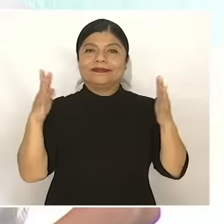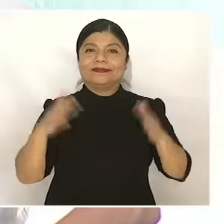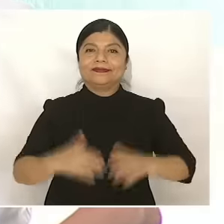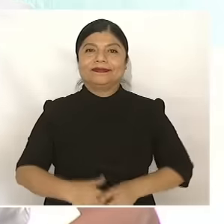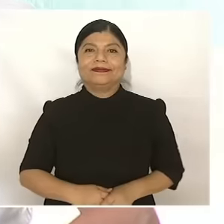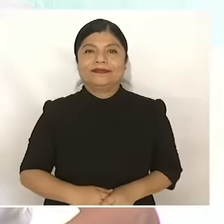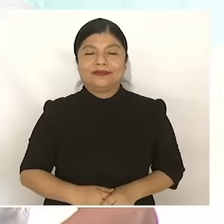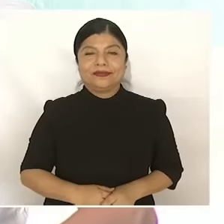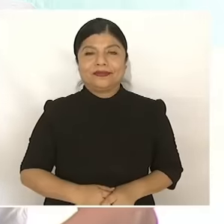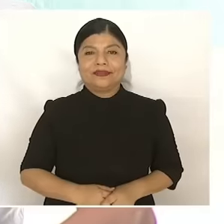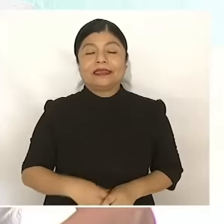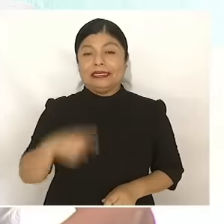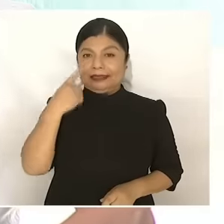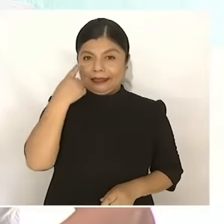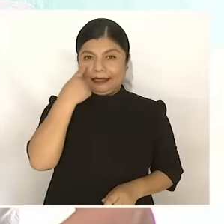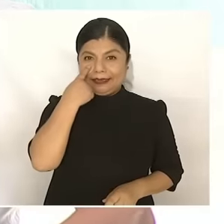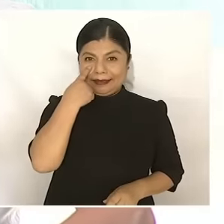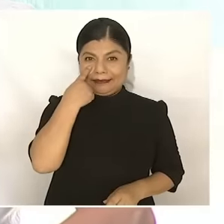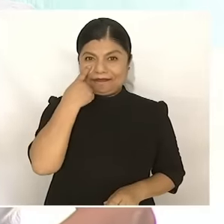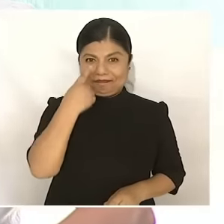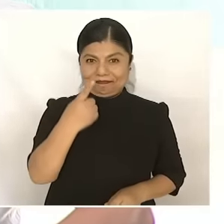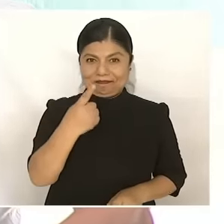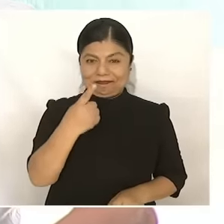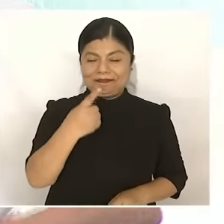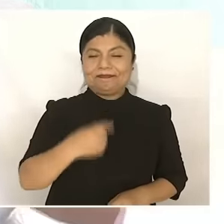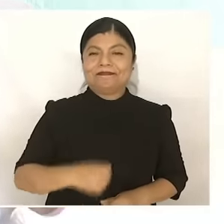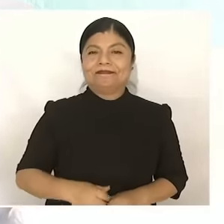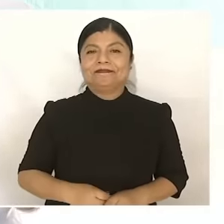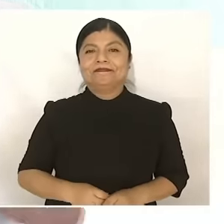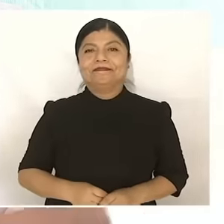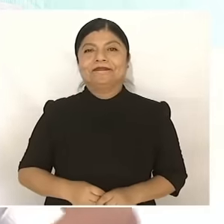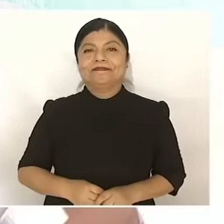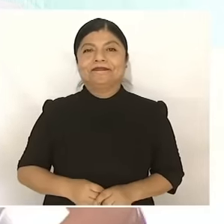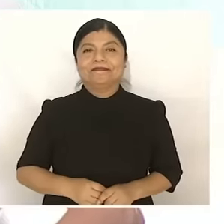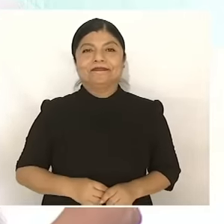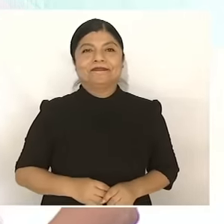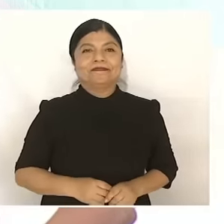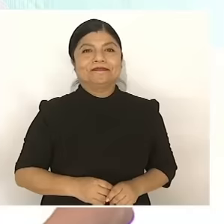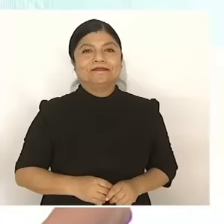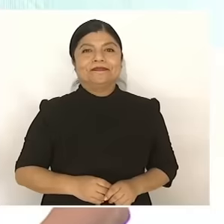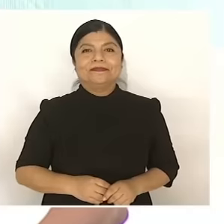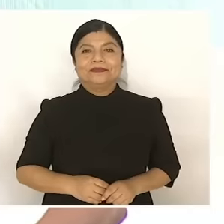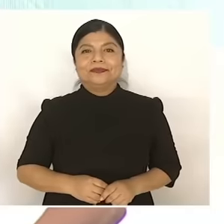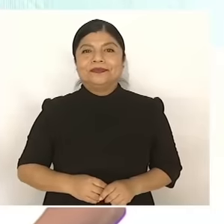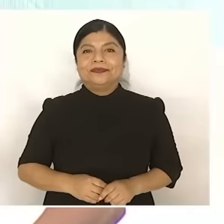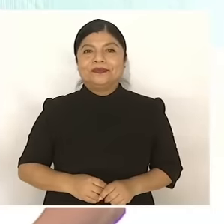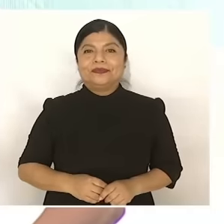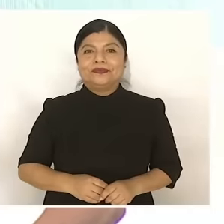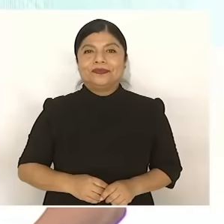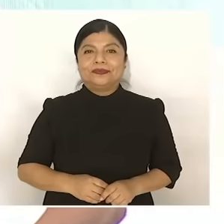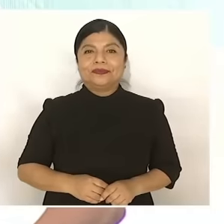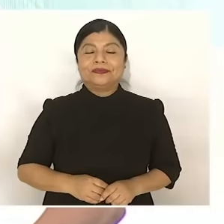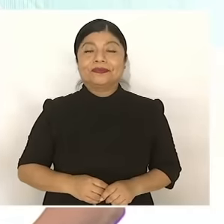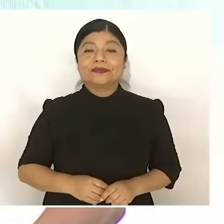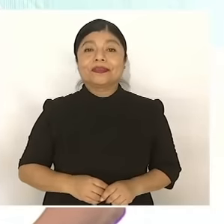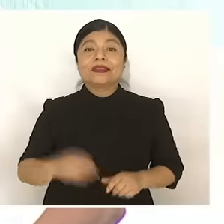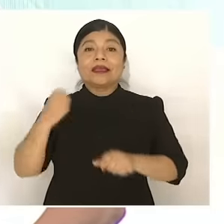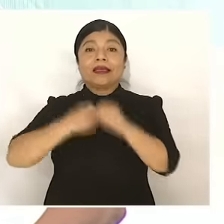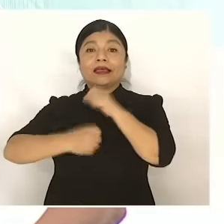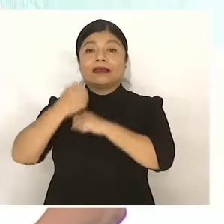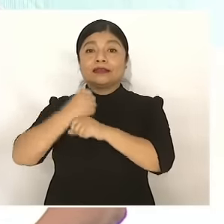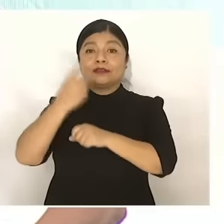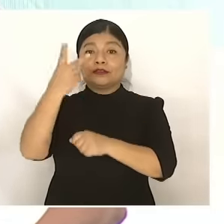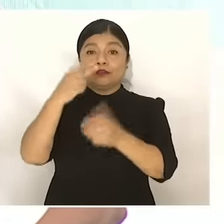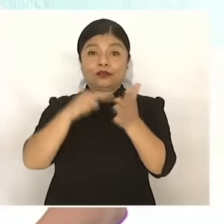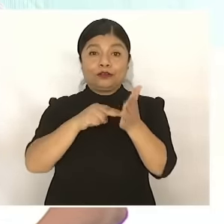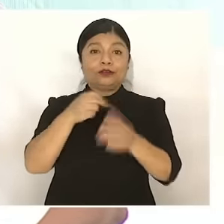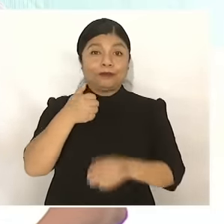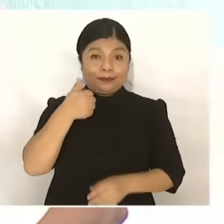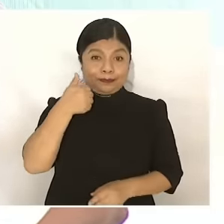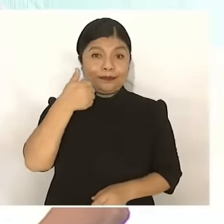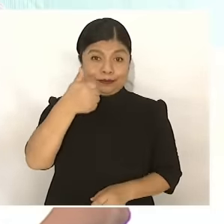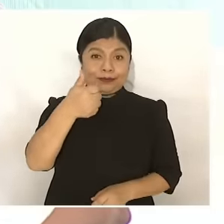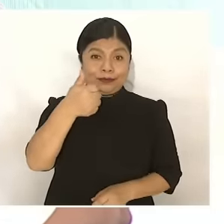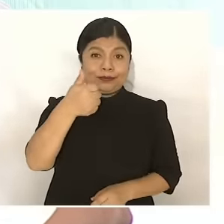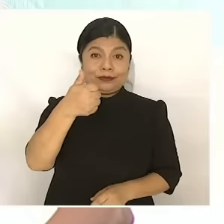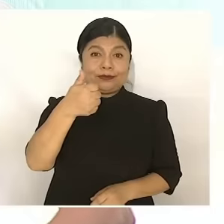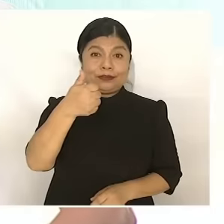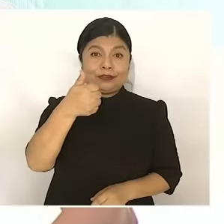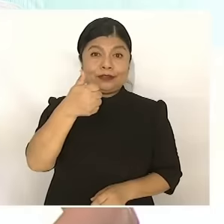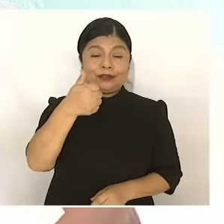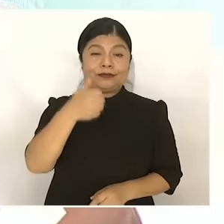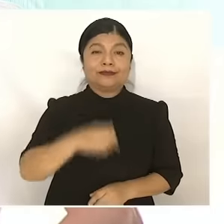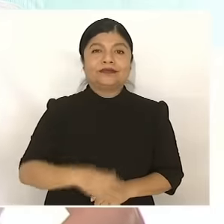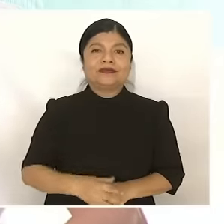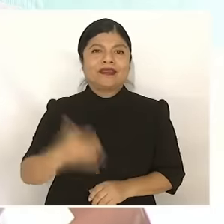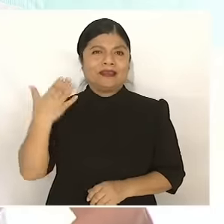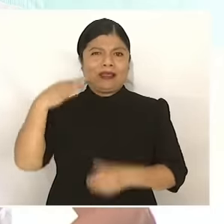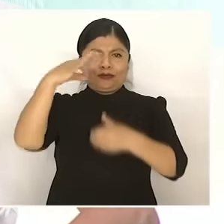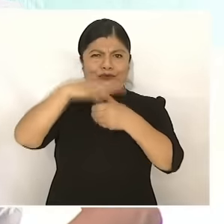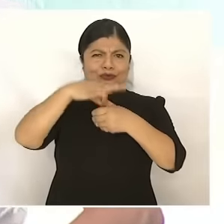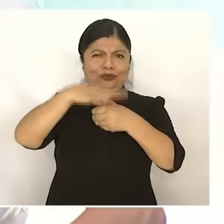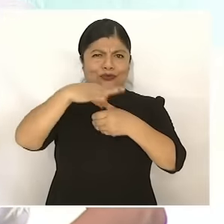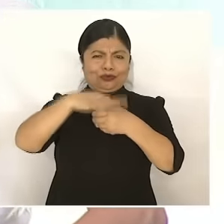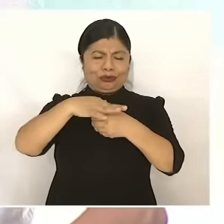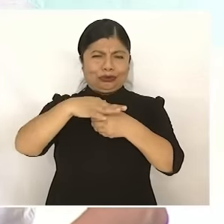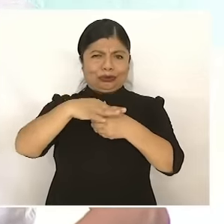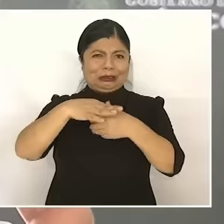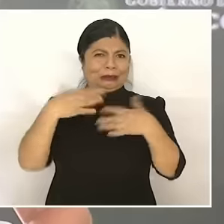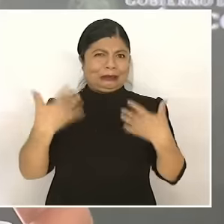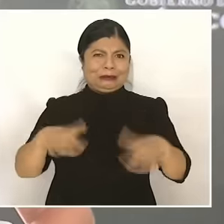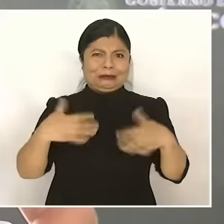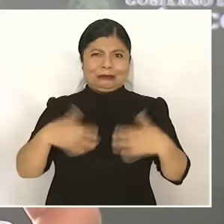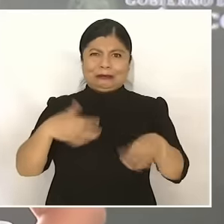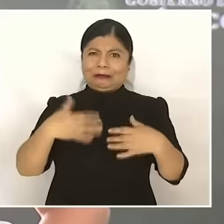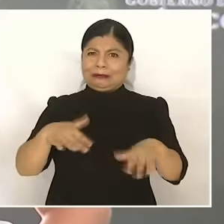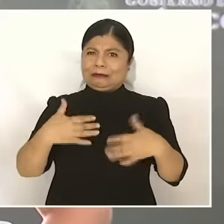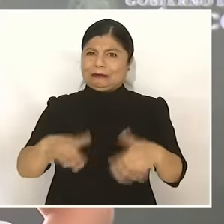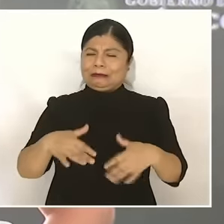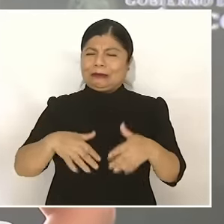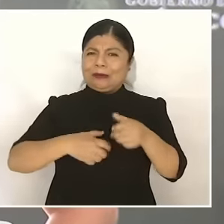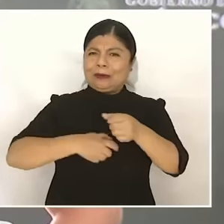Look, I remember that in 2006, after that terrible electoral fraud,